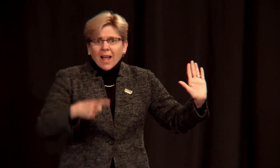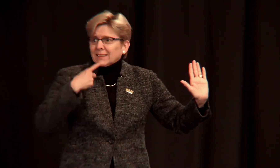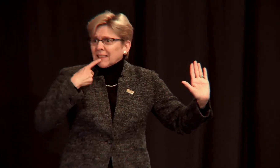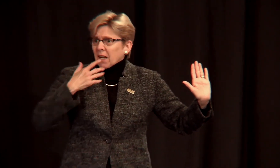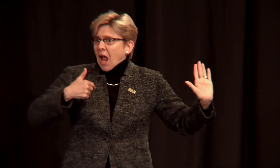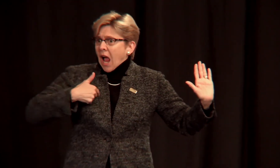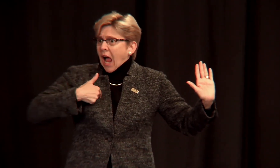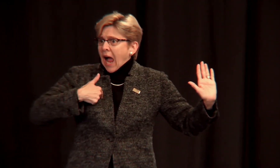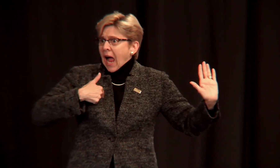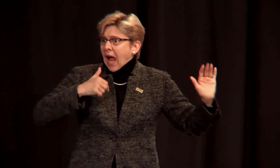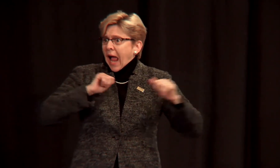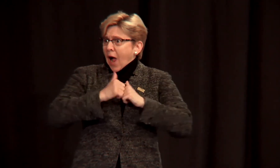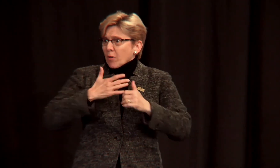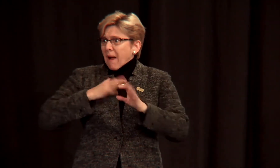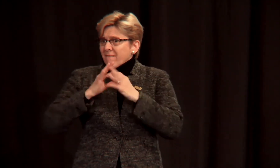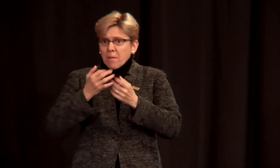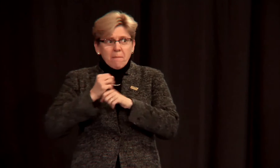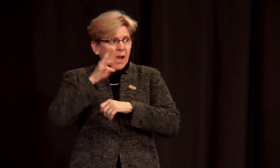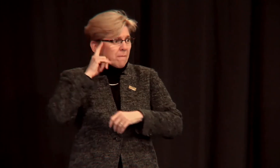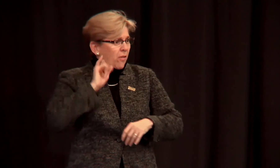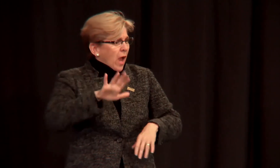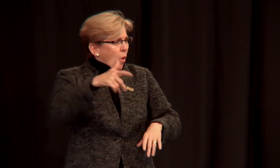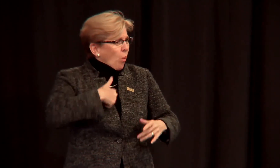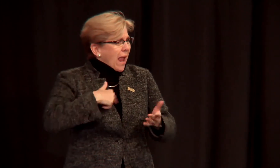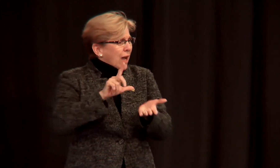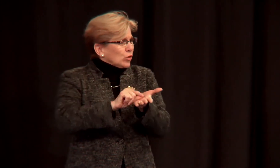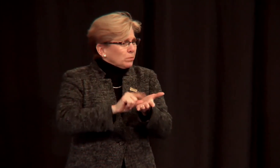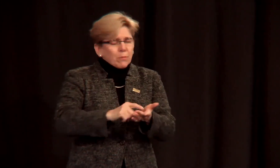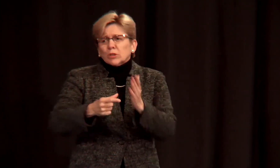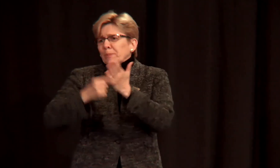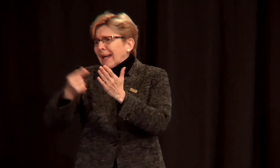And I said how our family made up for that was we had newspapers, books, magazines all over the house.